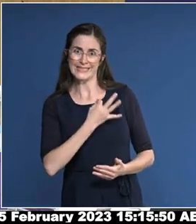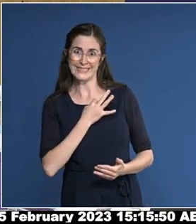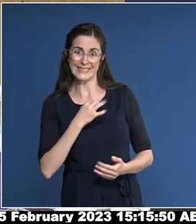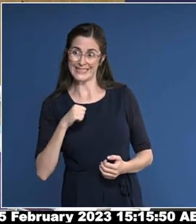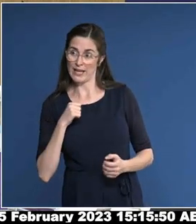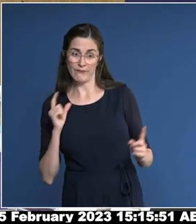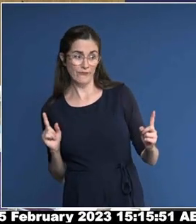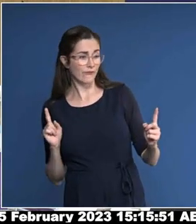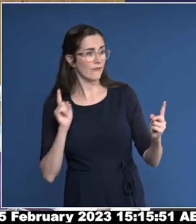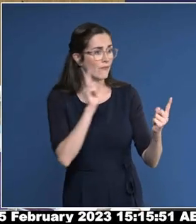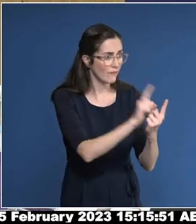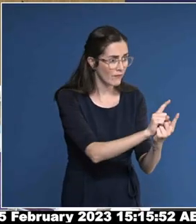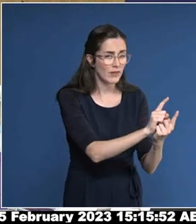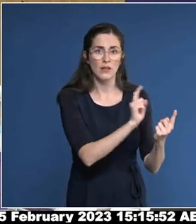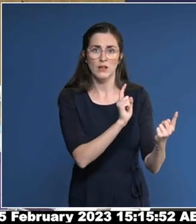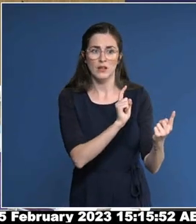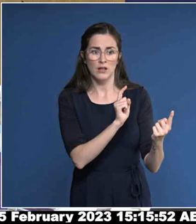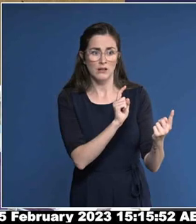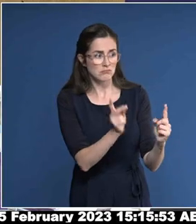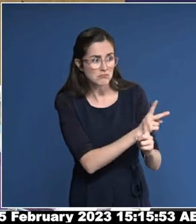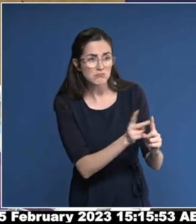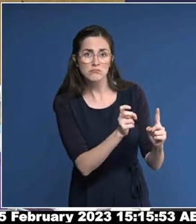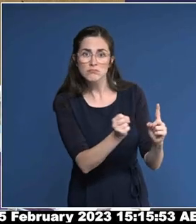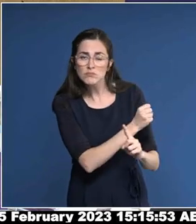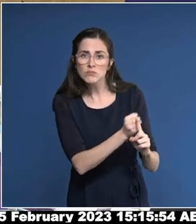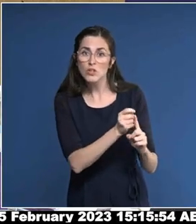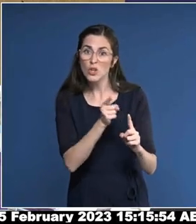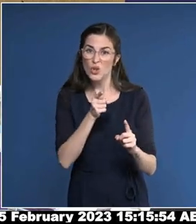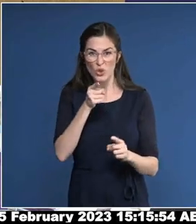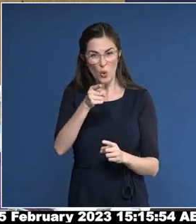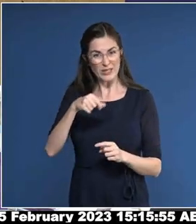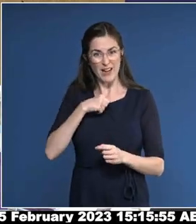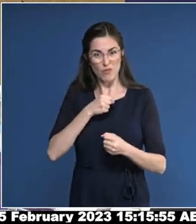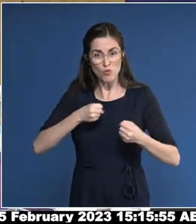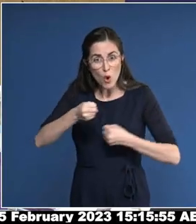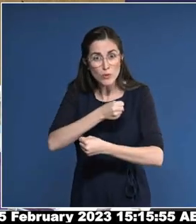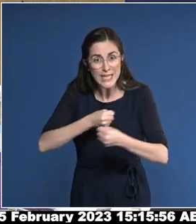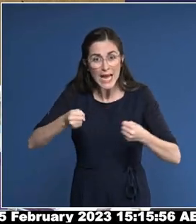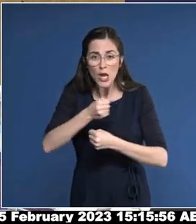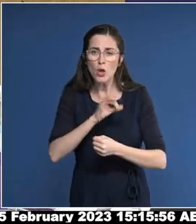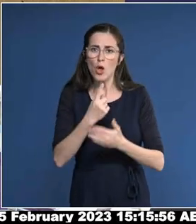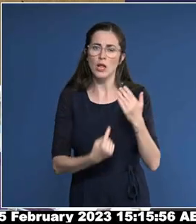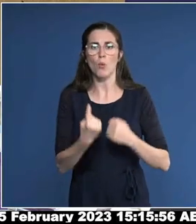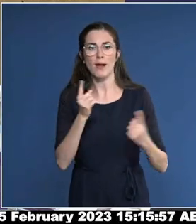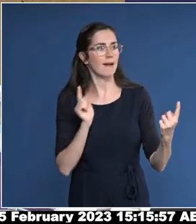Is it rotation of staff so it's not just one member of staff seeing one person all the